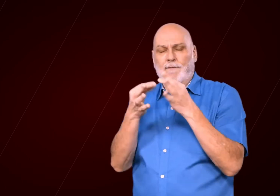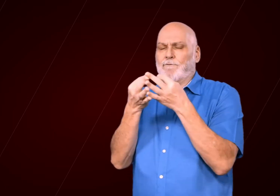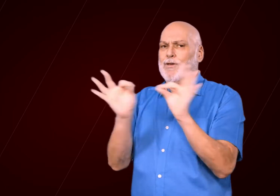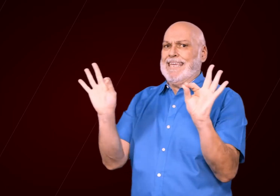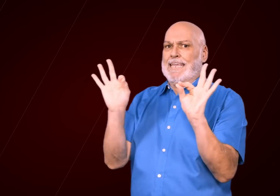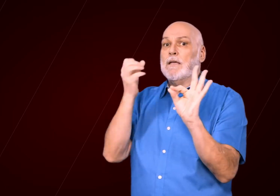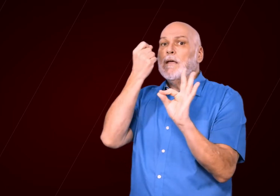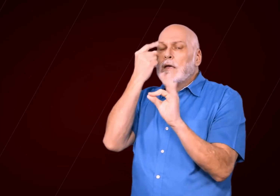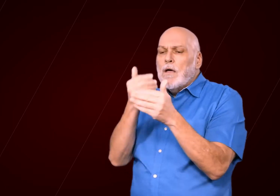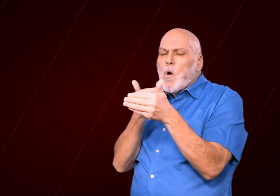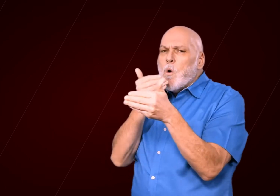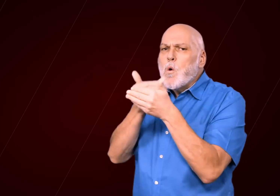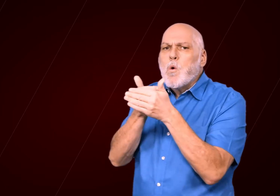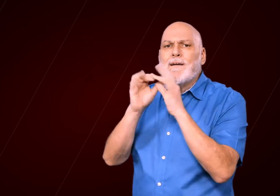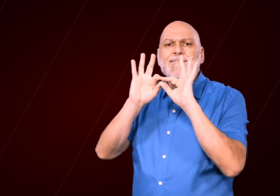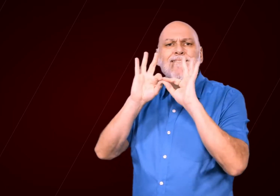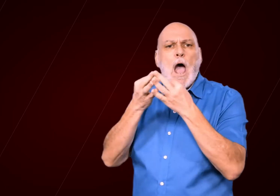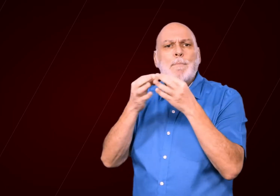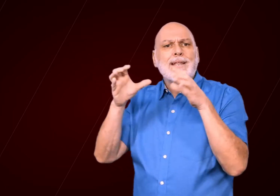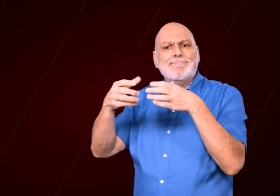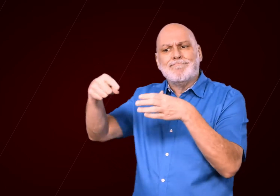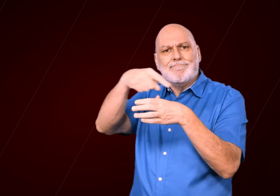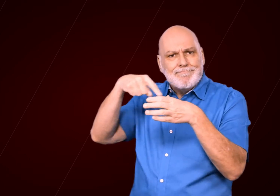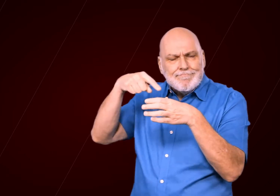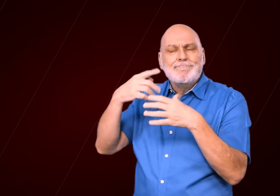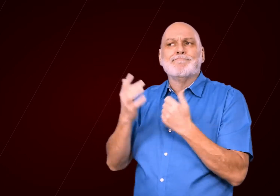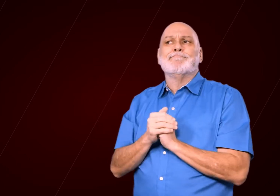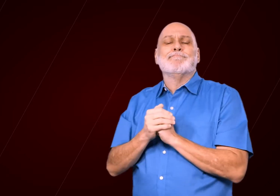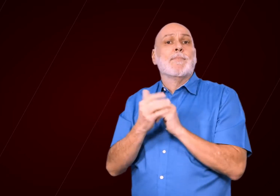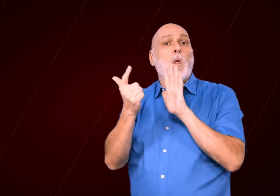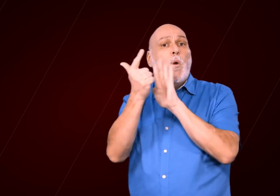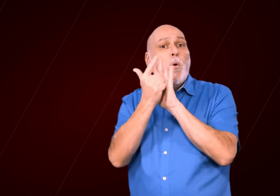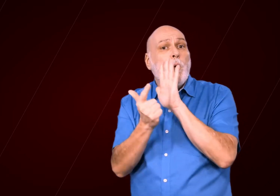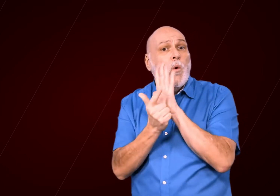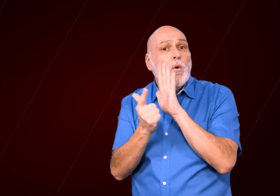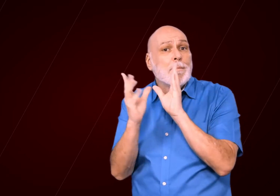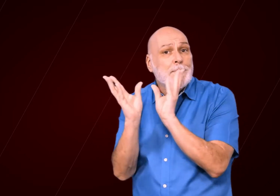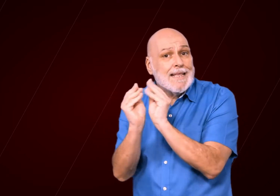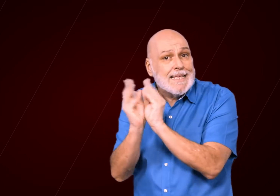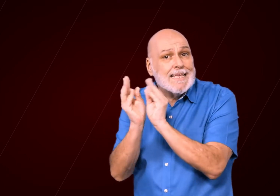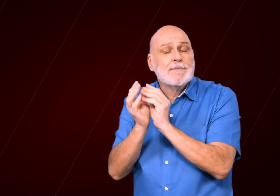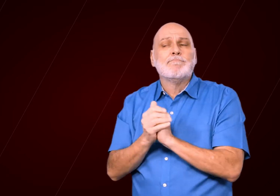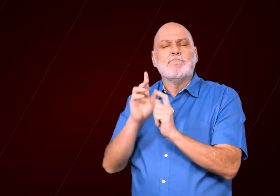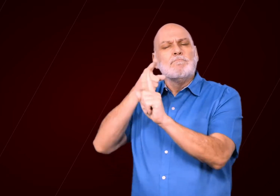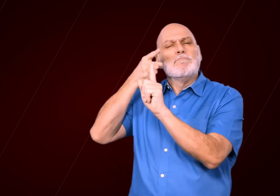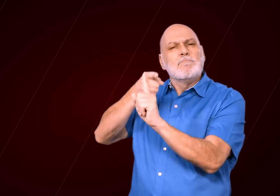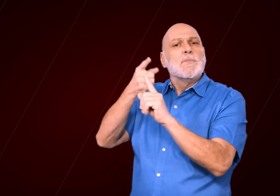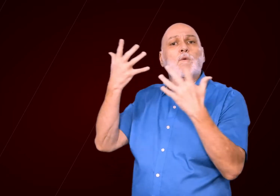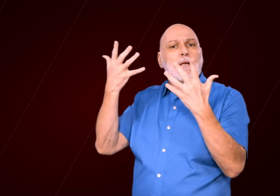funerals for a close family member or meeting with a lawyer